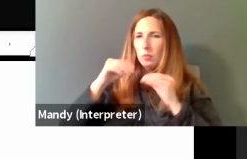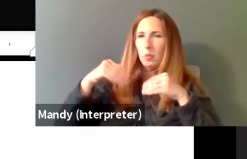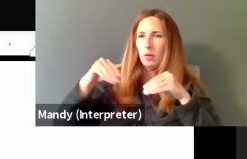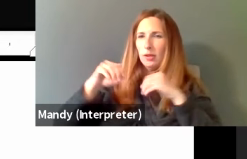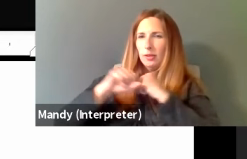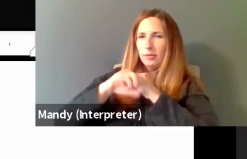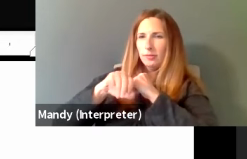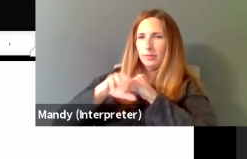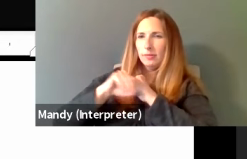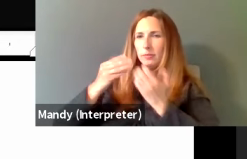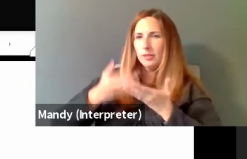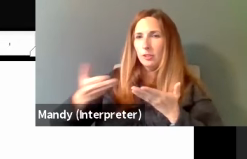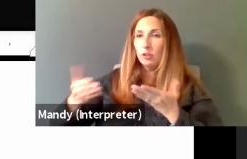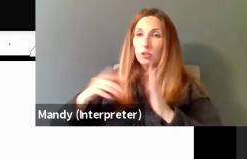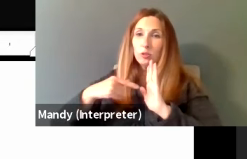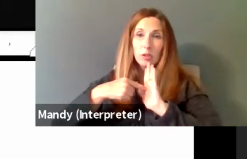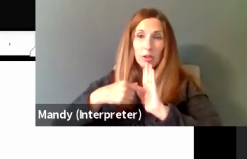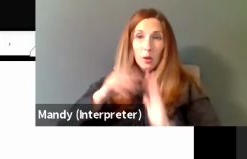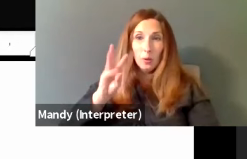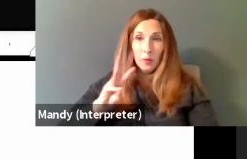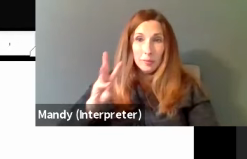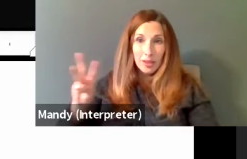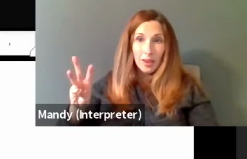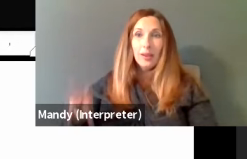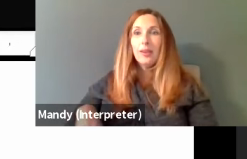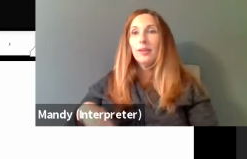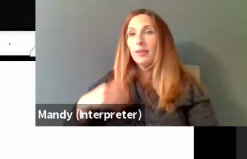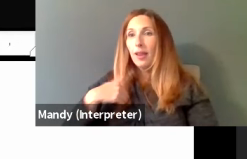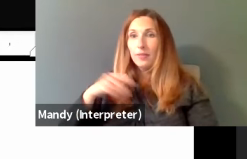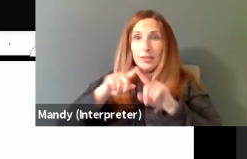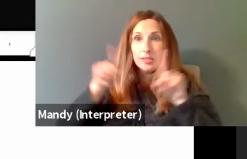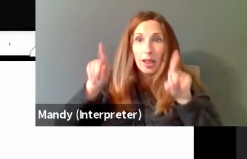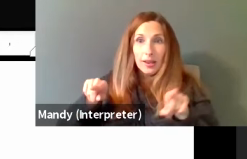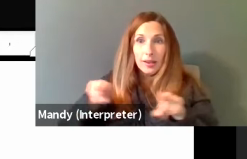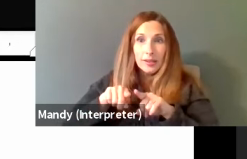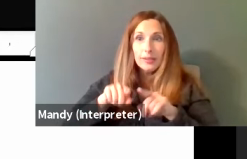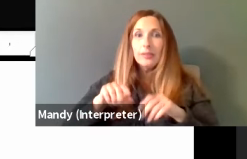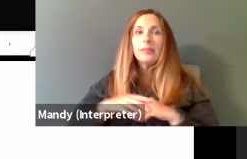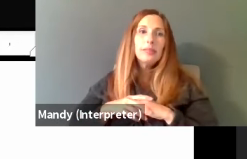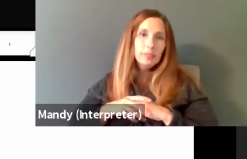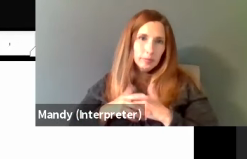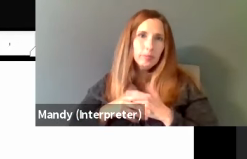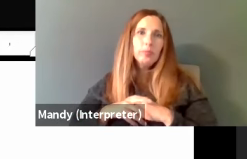in terms of your website, in terms of having signage, you might want to provide services